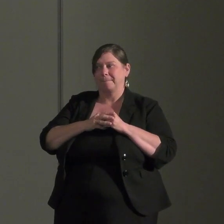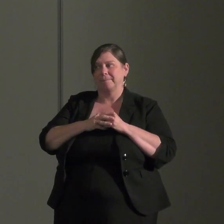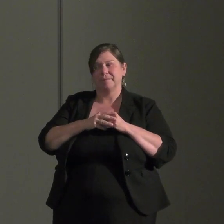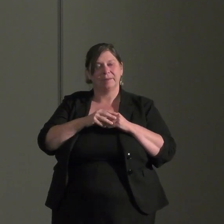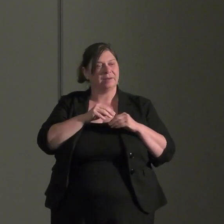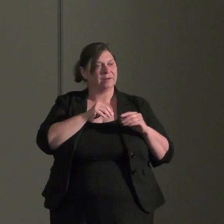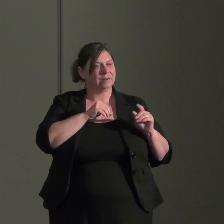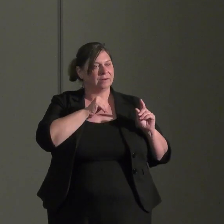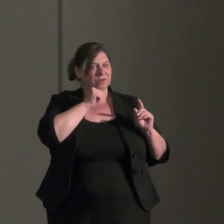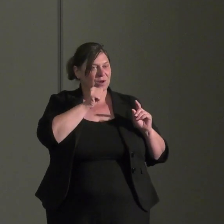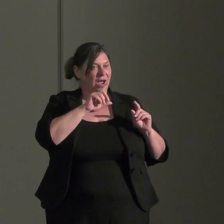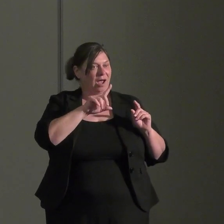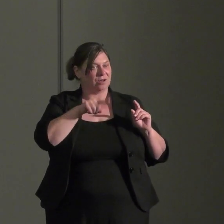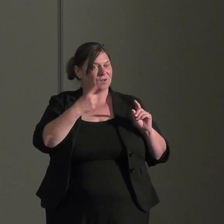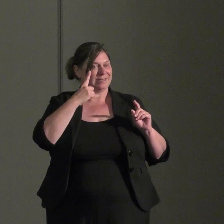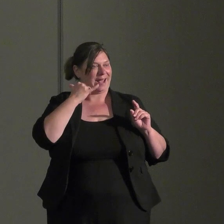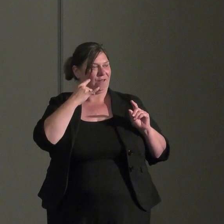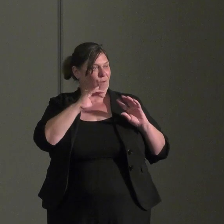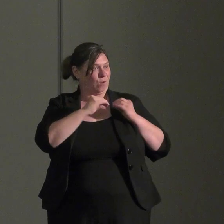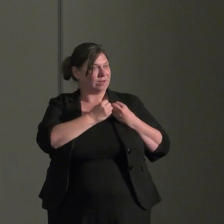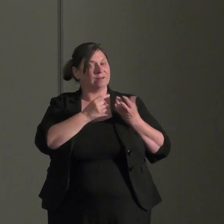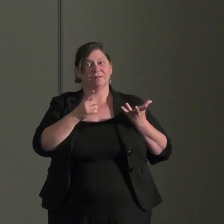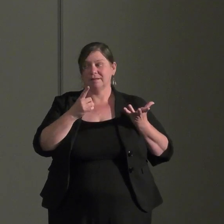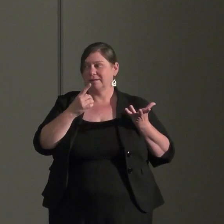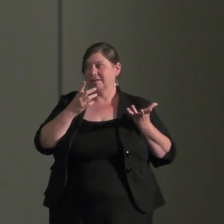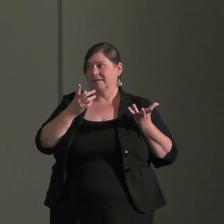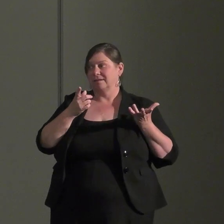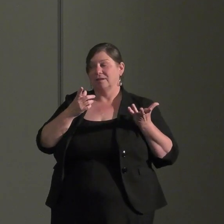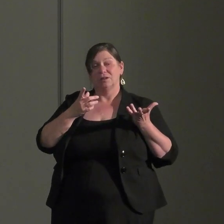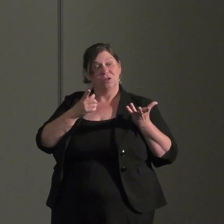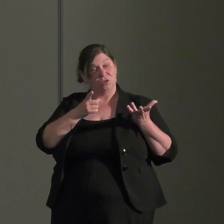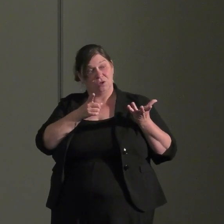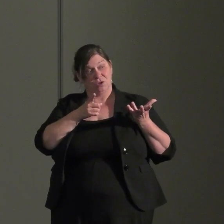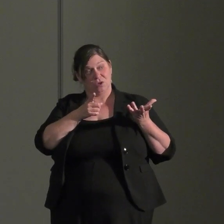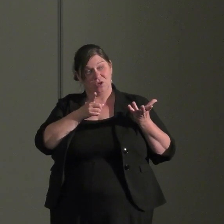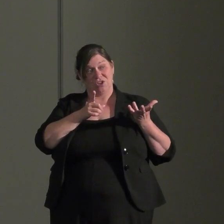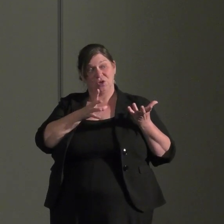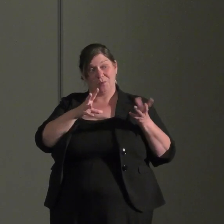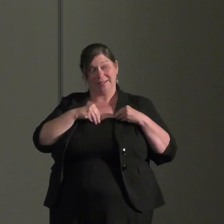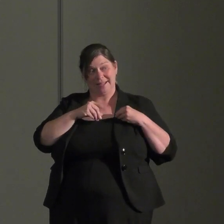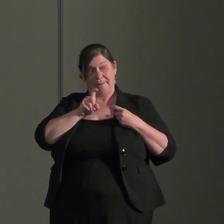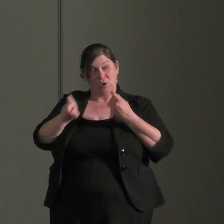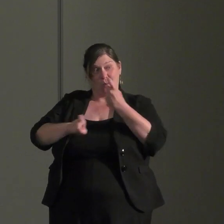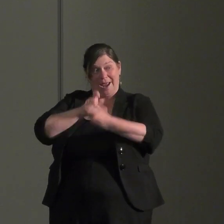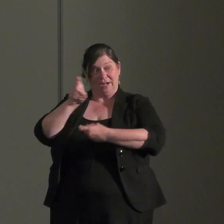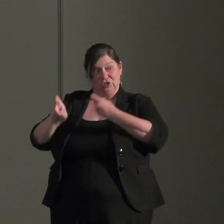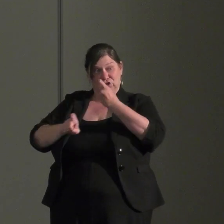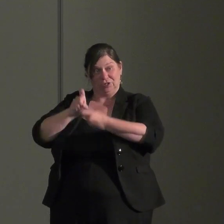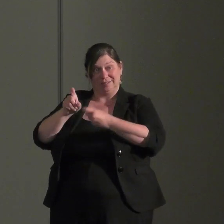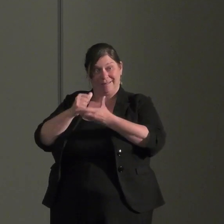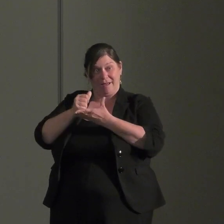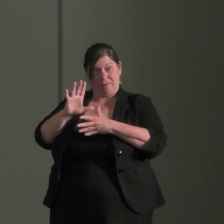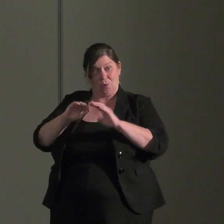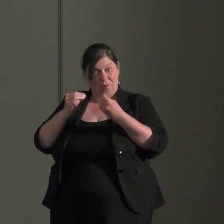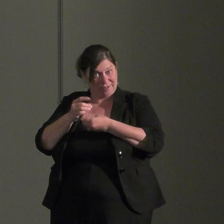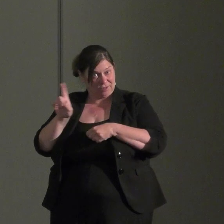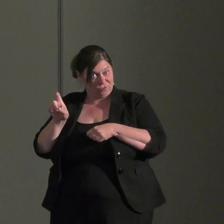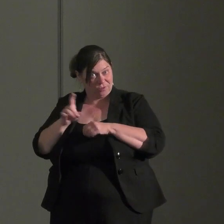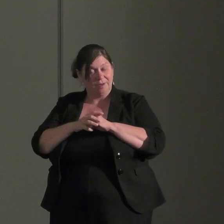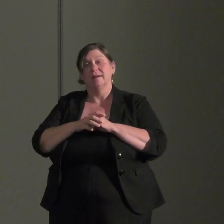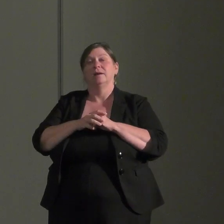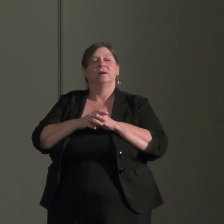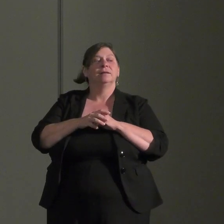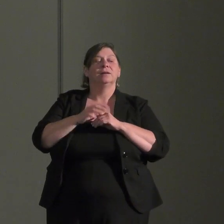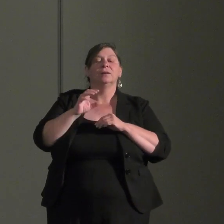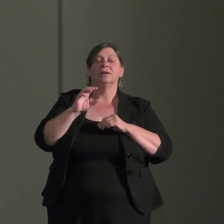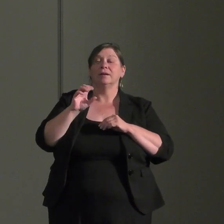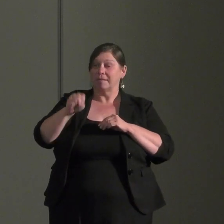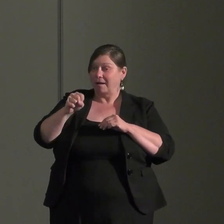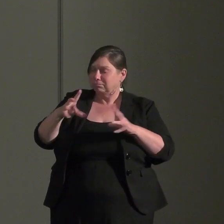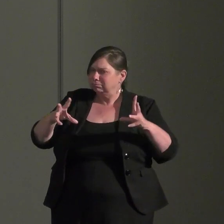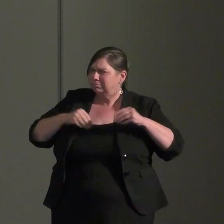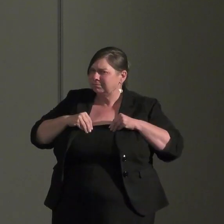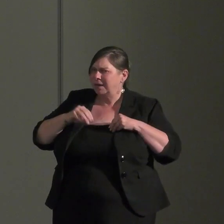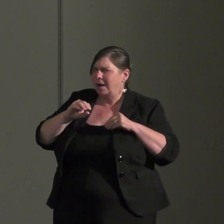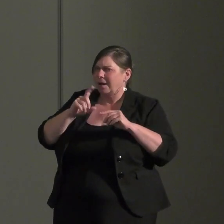organization. Imagine you take donations. >> OLENKA: We do take donations and also